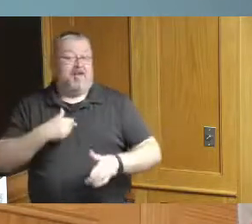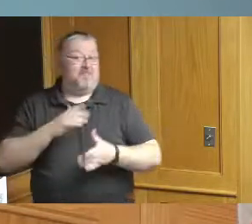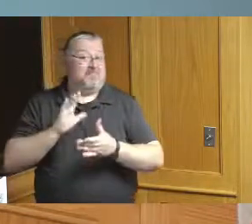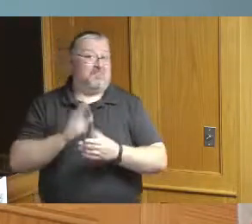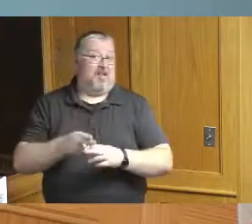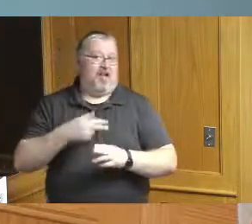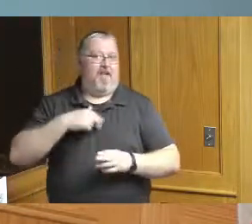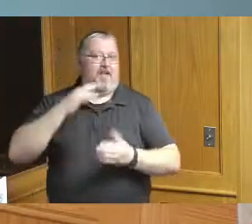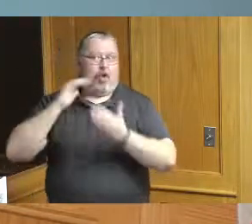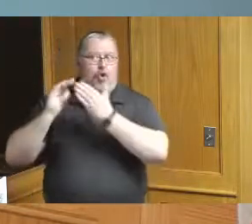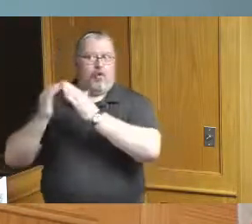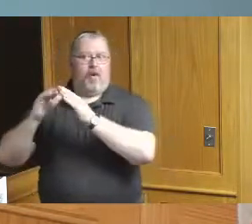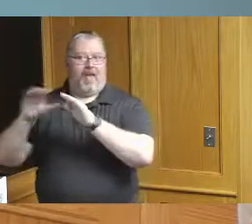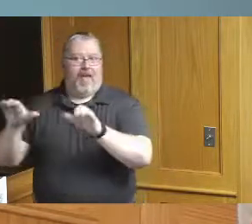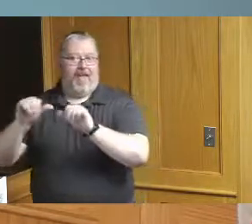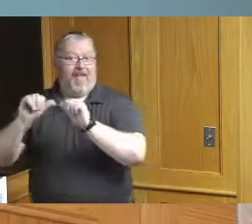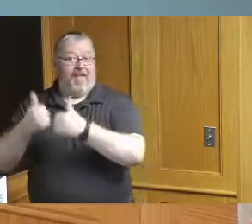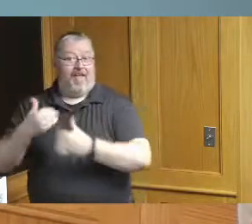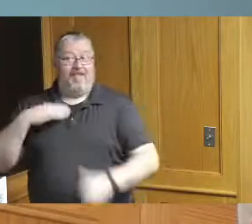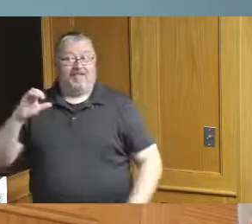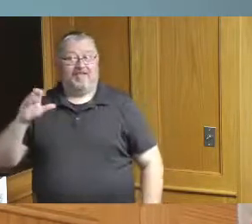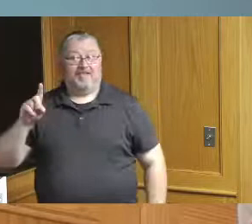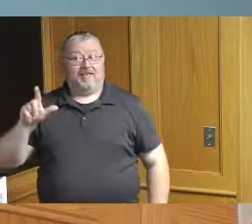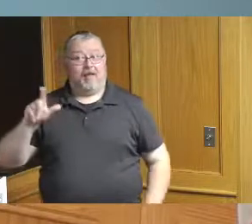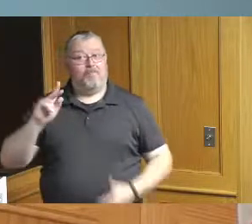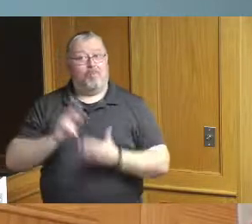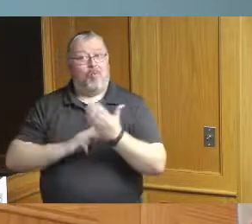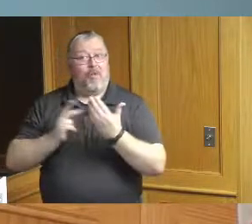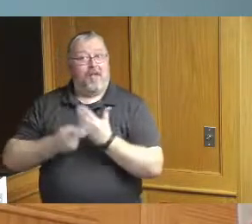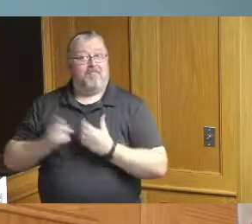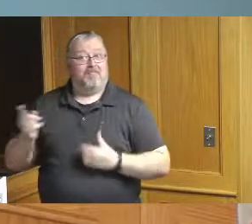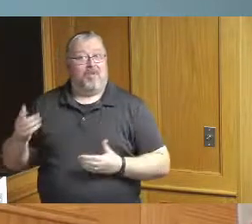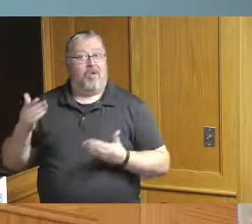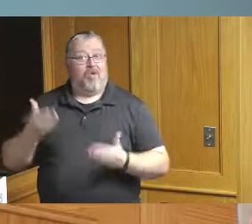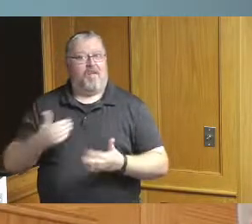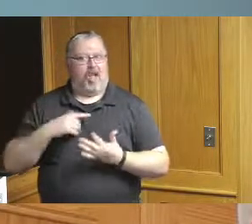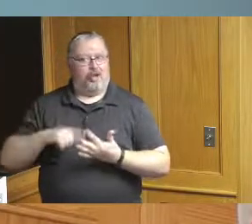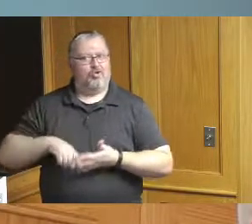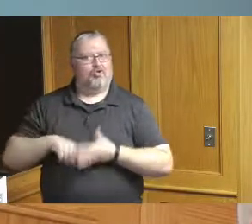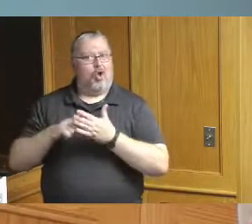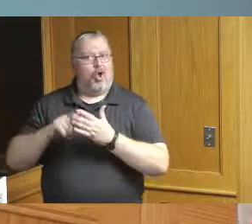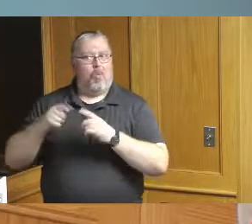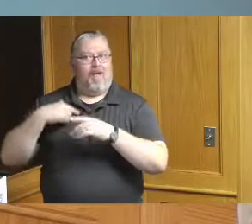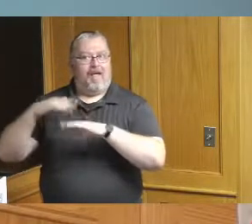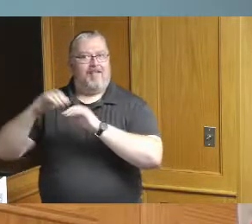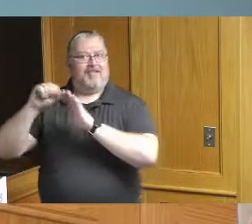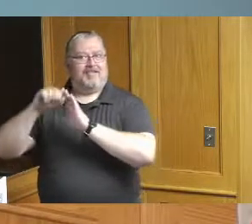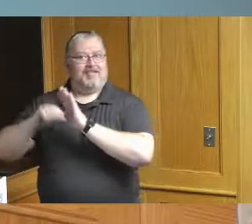community action agency they got a cdl program i started when i was at the state of representative